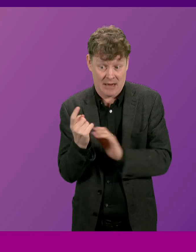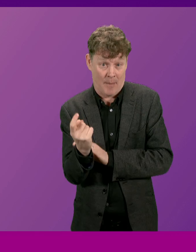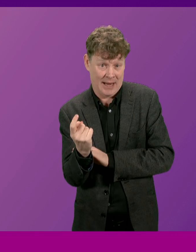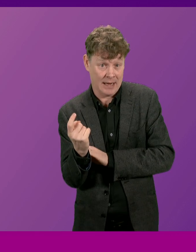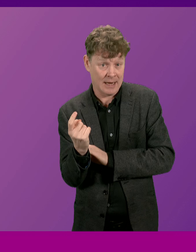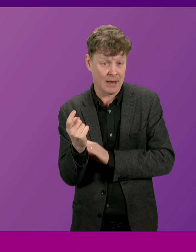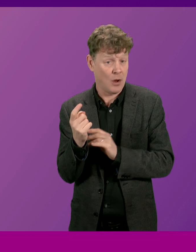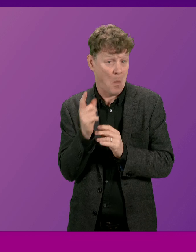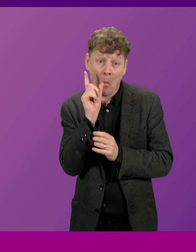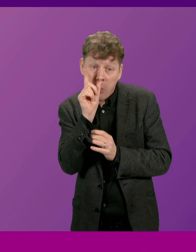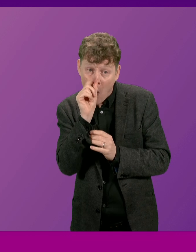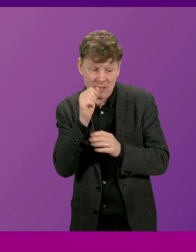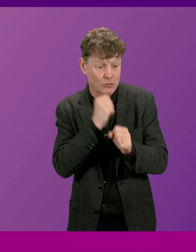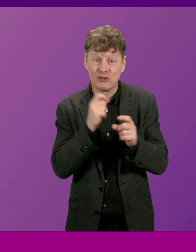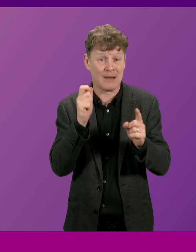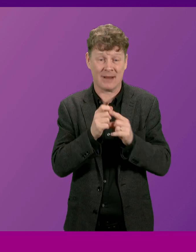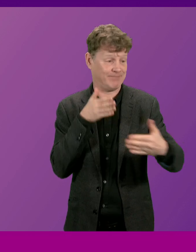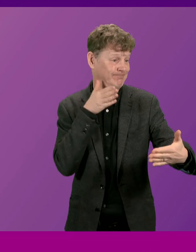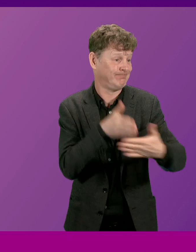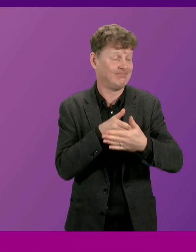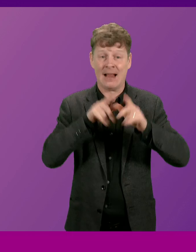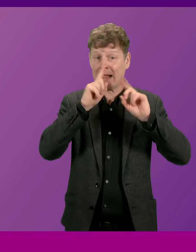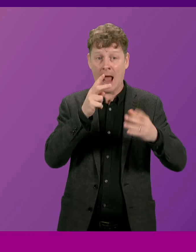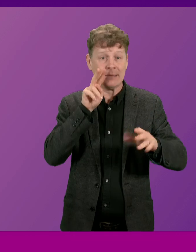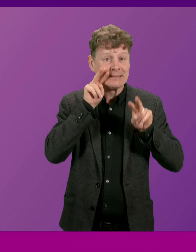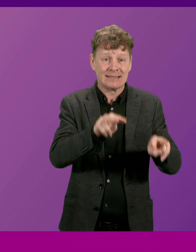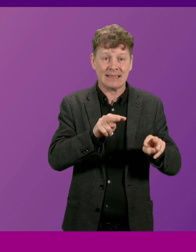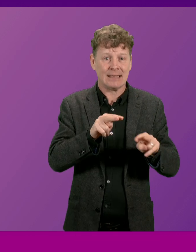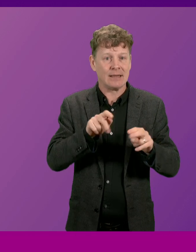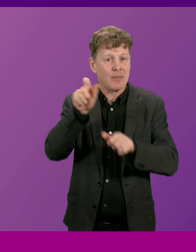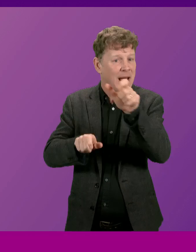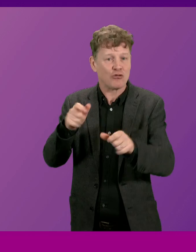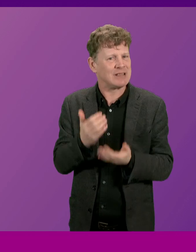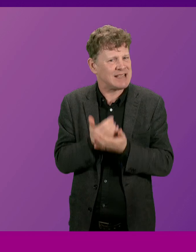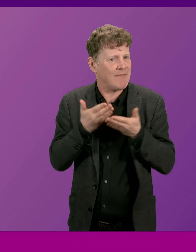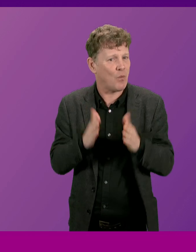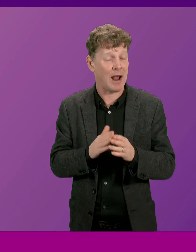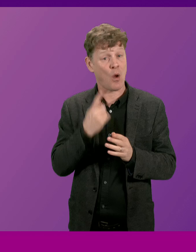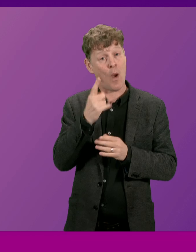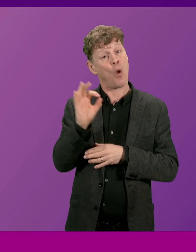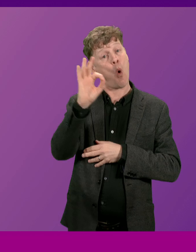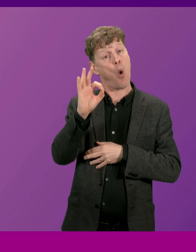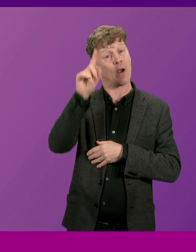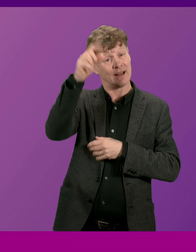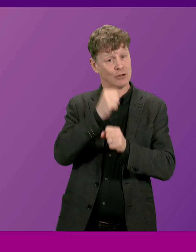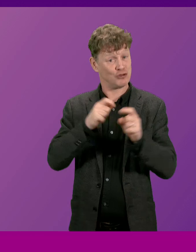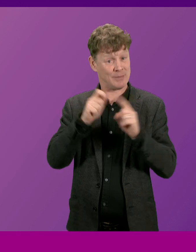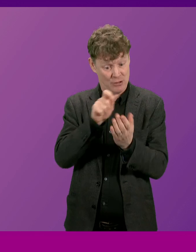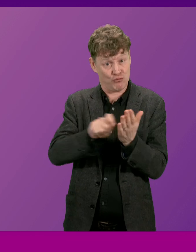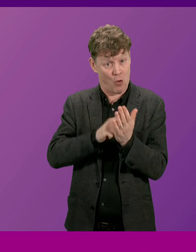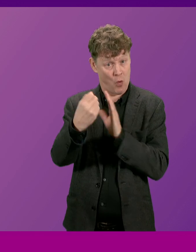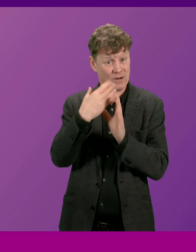leave GPs unable to safely see patients. A GP in Orkney wrote to us with that exact concern.